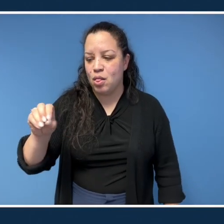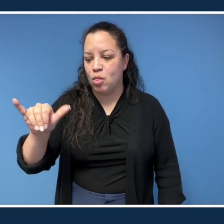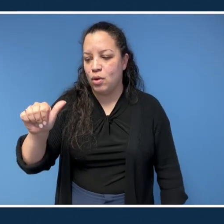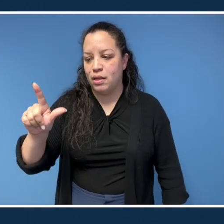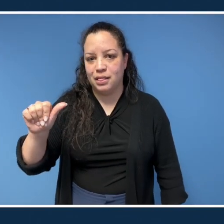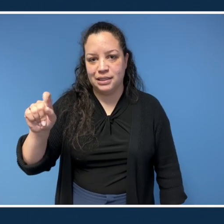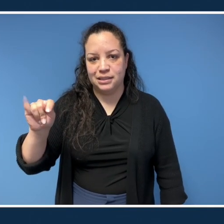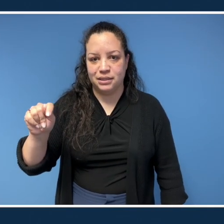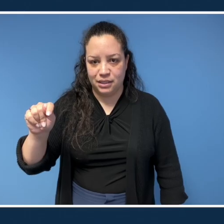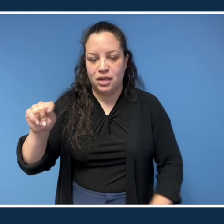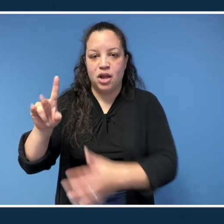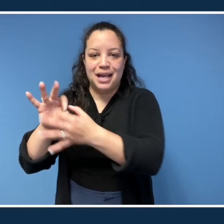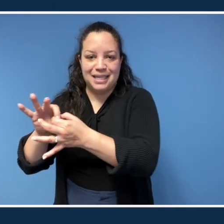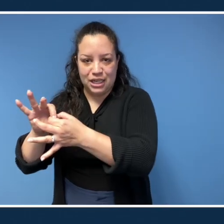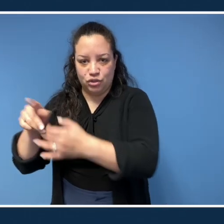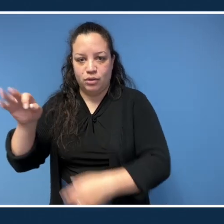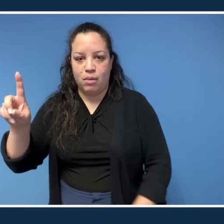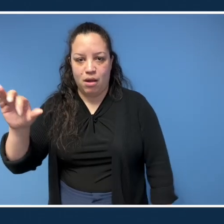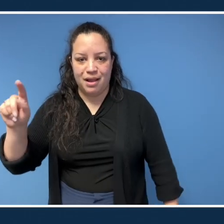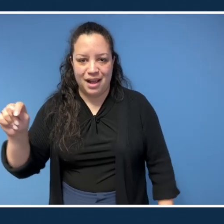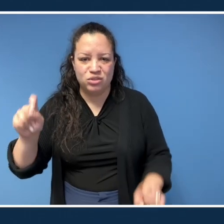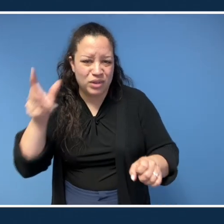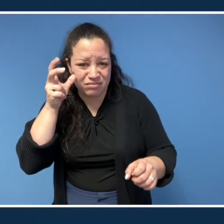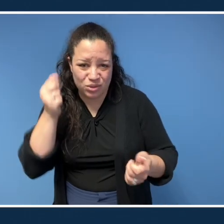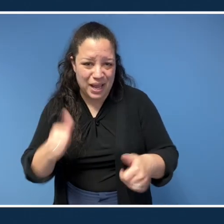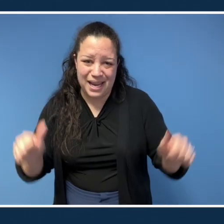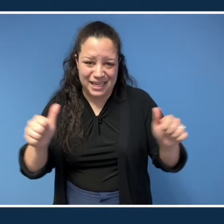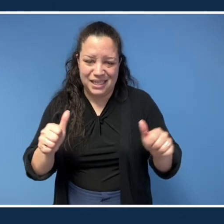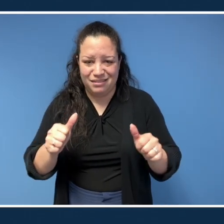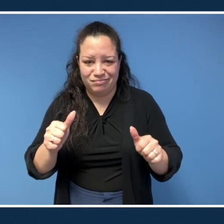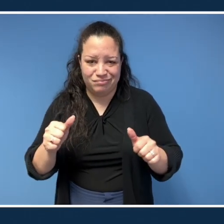platforms that you listen to your podcast on. For me, I would say also too,